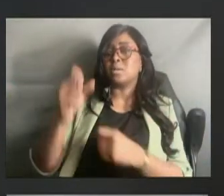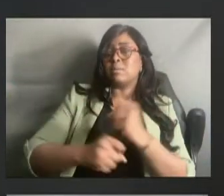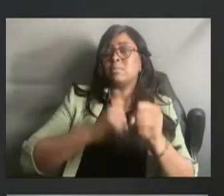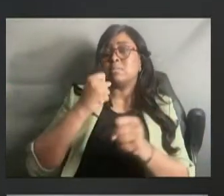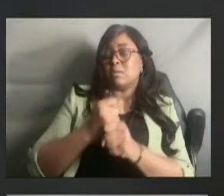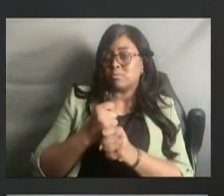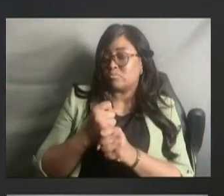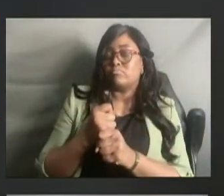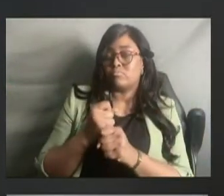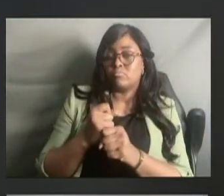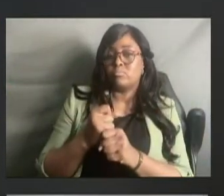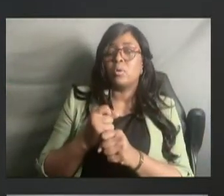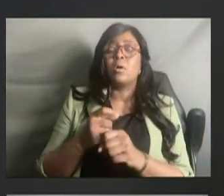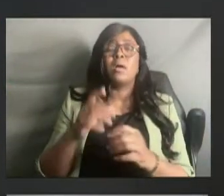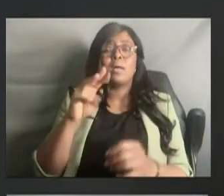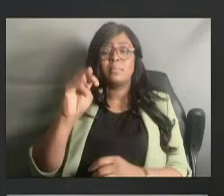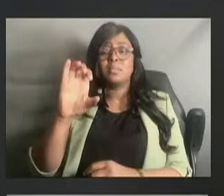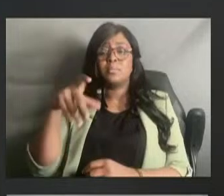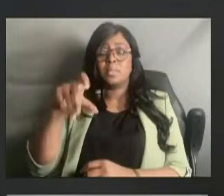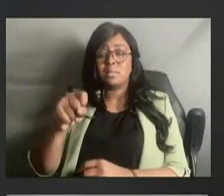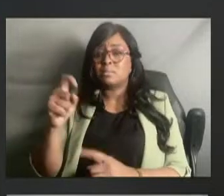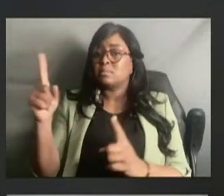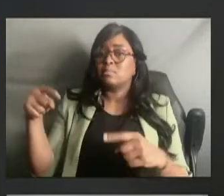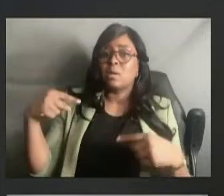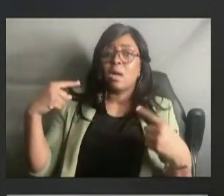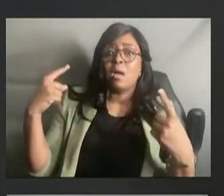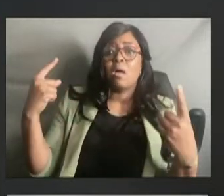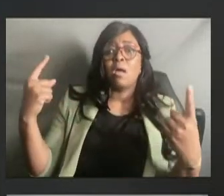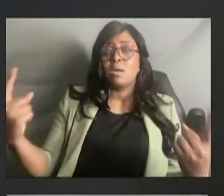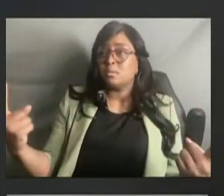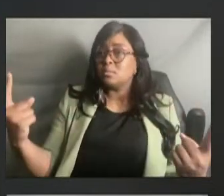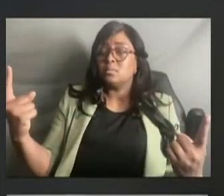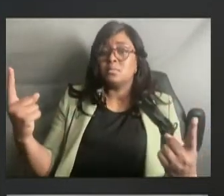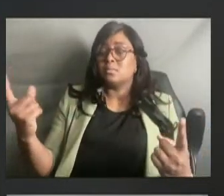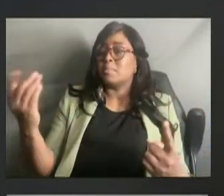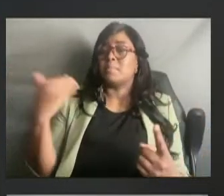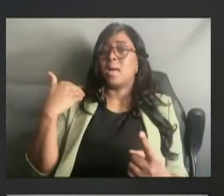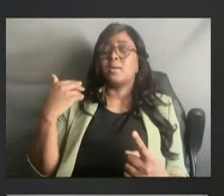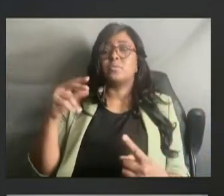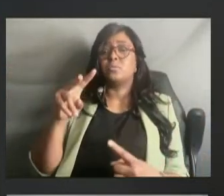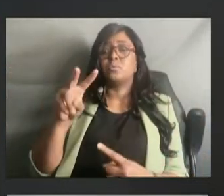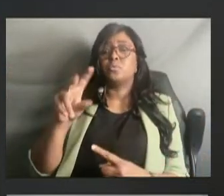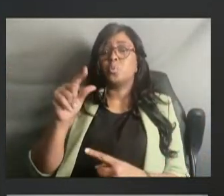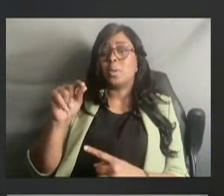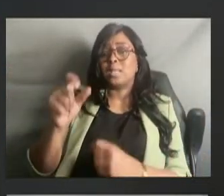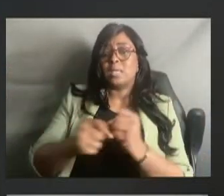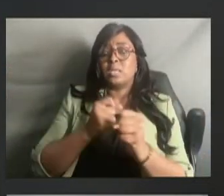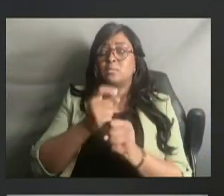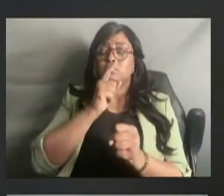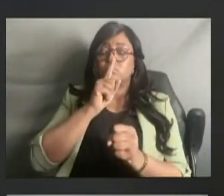least not in the last 20 years.